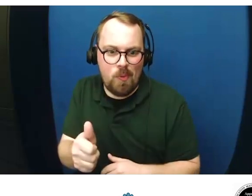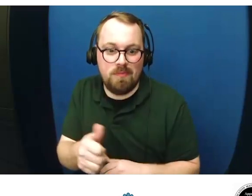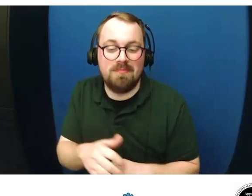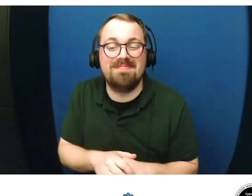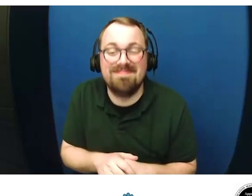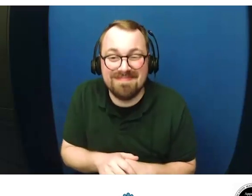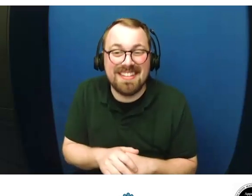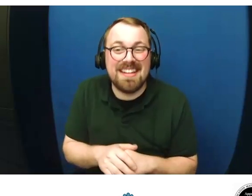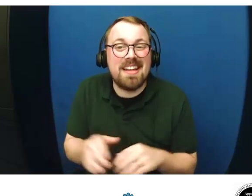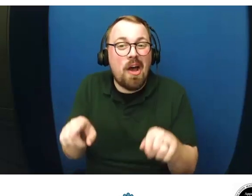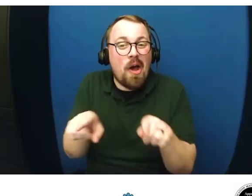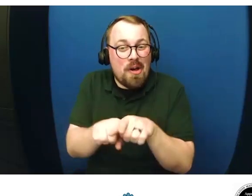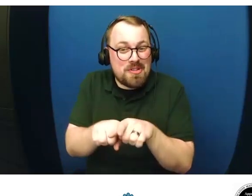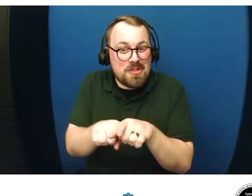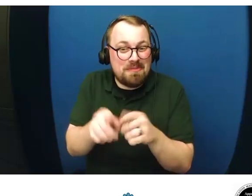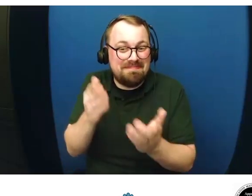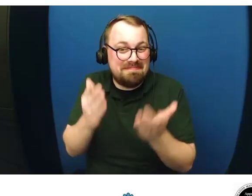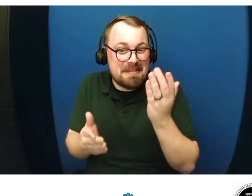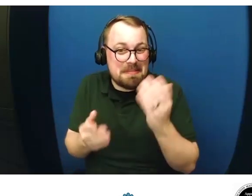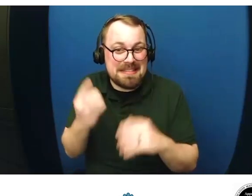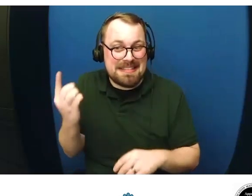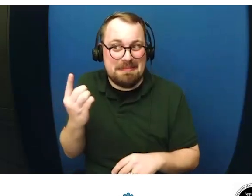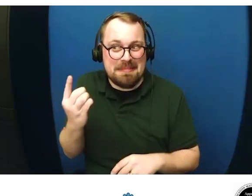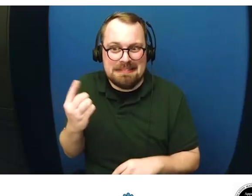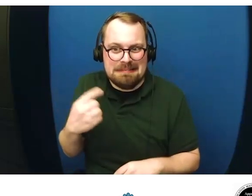And it might not be something that we love.